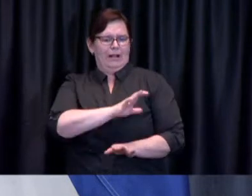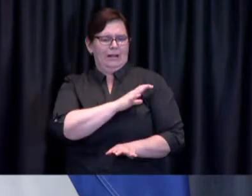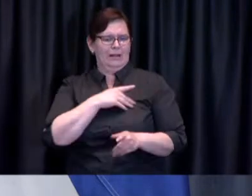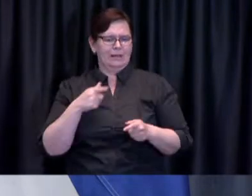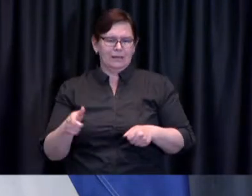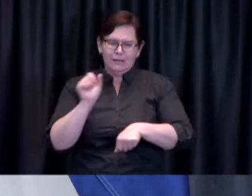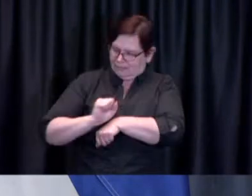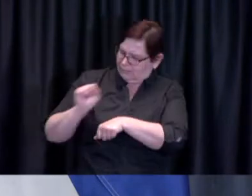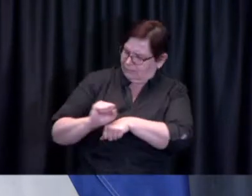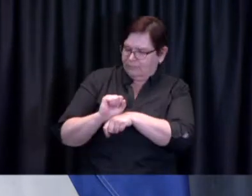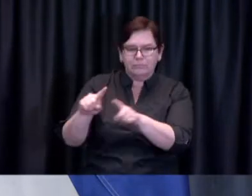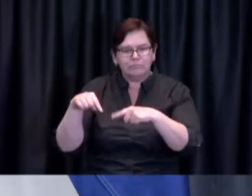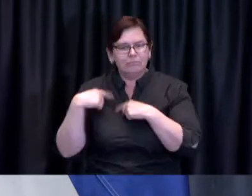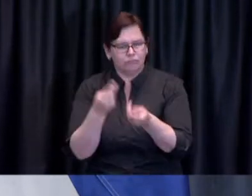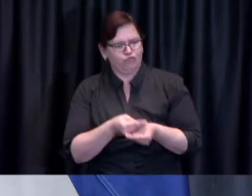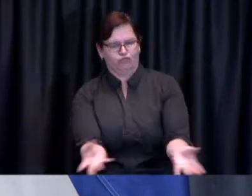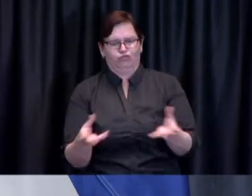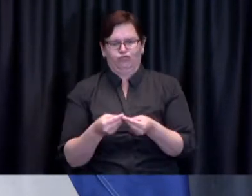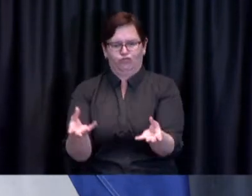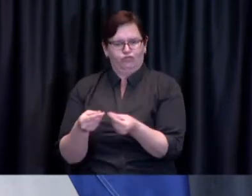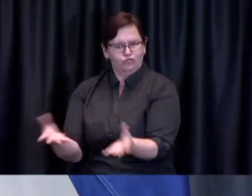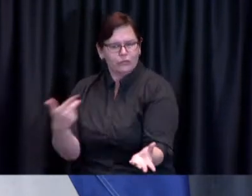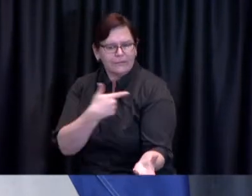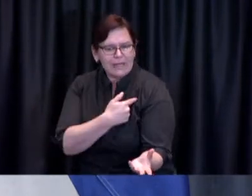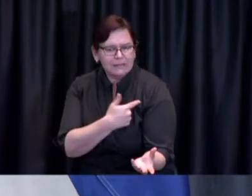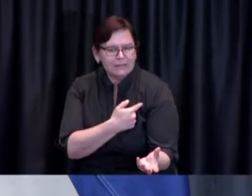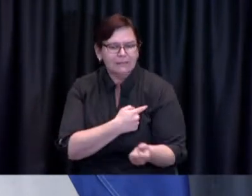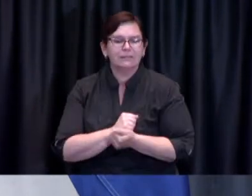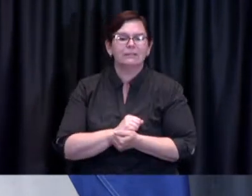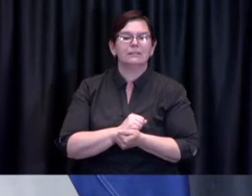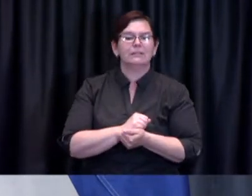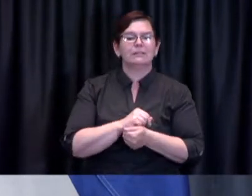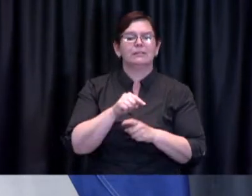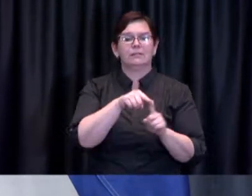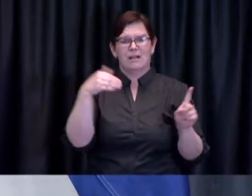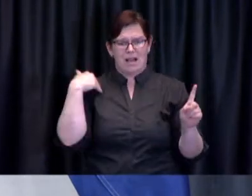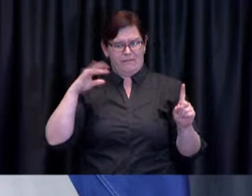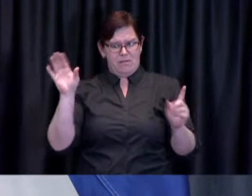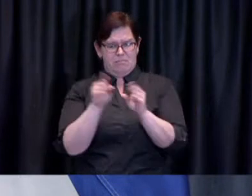Team Toronto effort 39 clinics are being operated in total by team Toronto across the city today